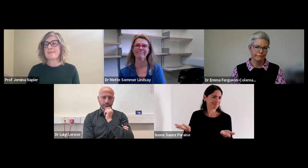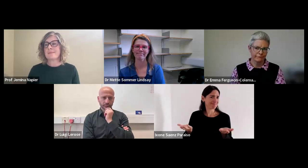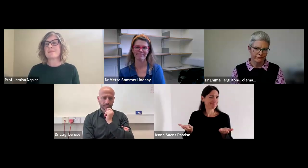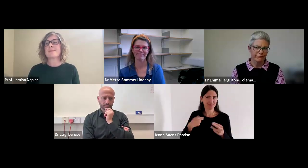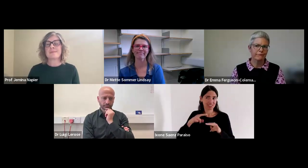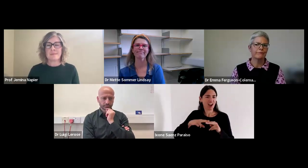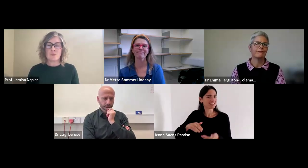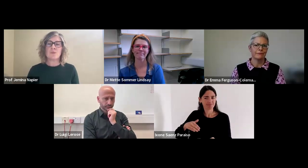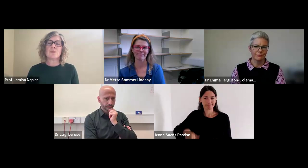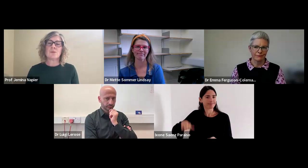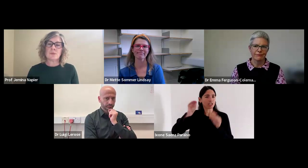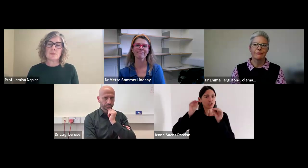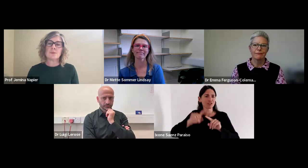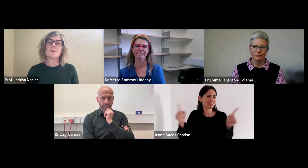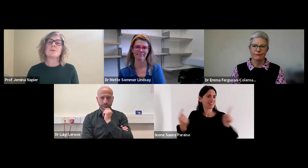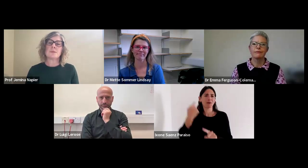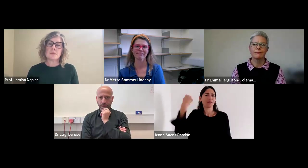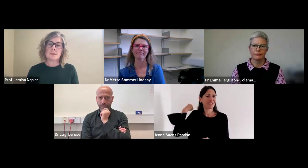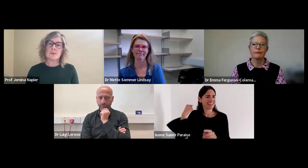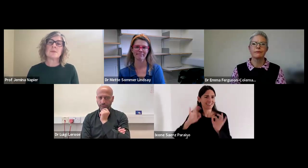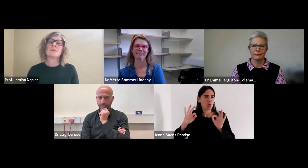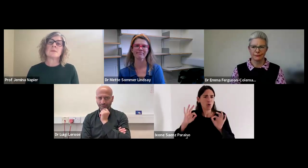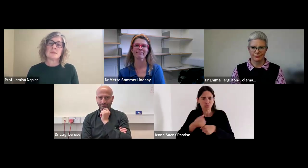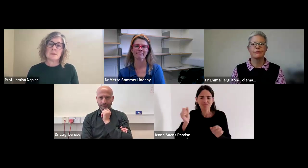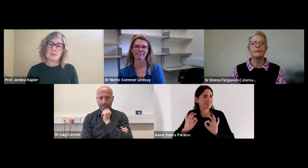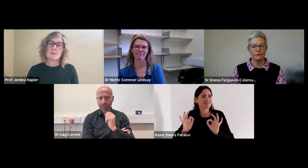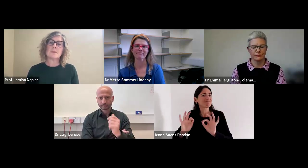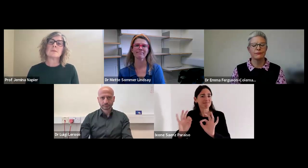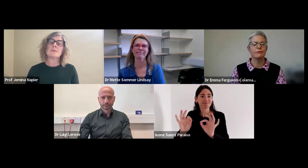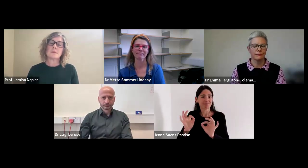to him "oh but you don't have the linguistic background, you don't have the qualifications